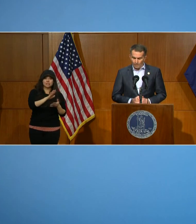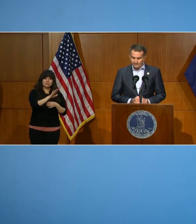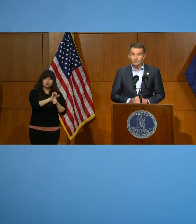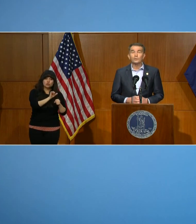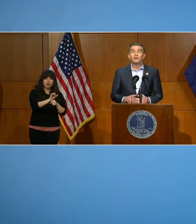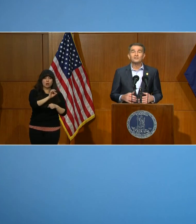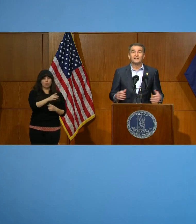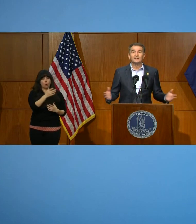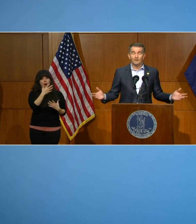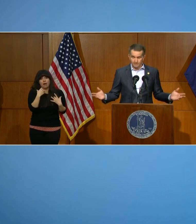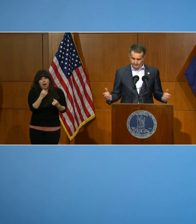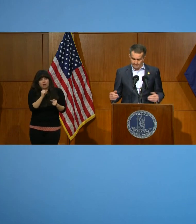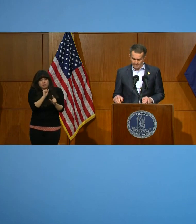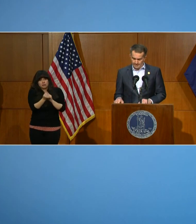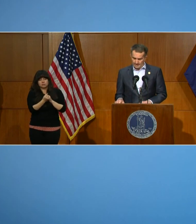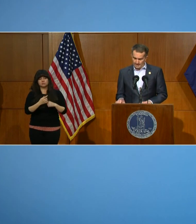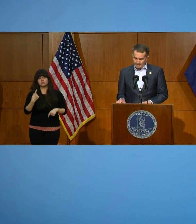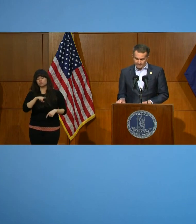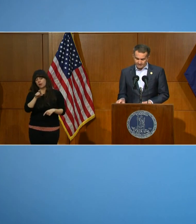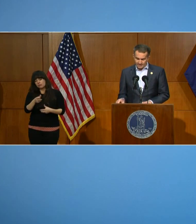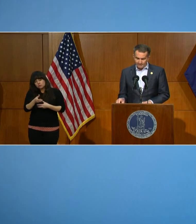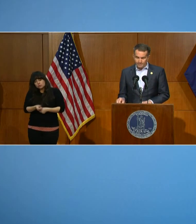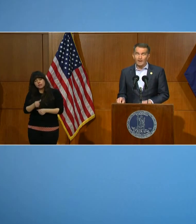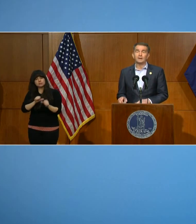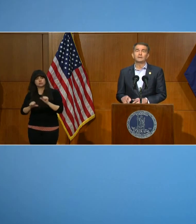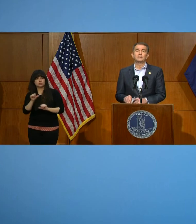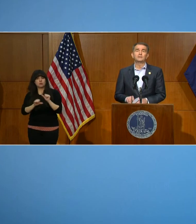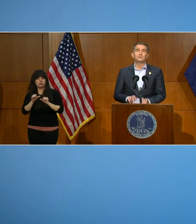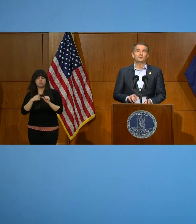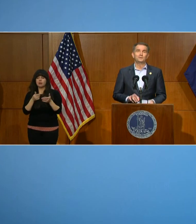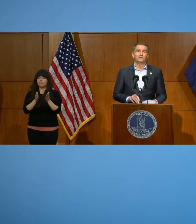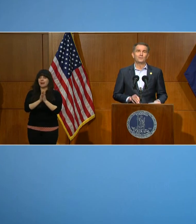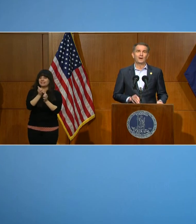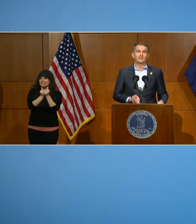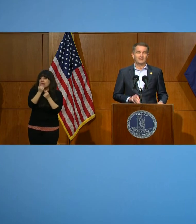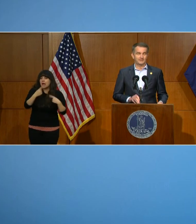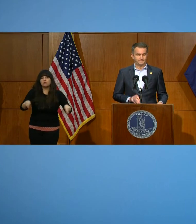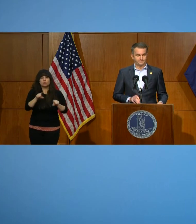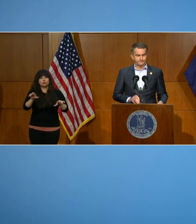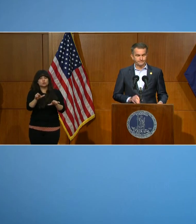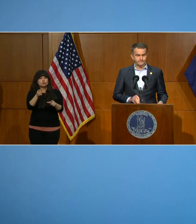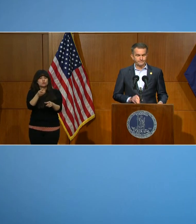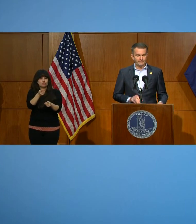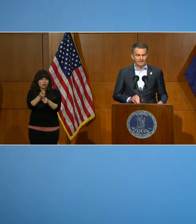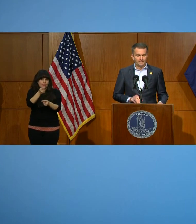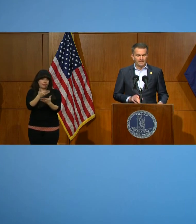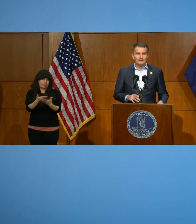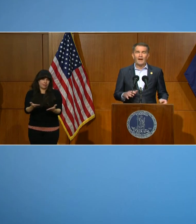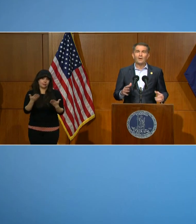HEALTH CONDITION ARE THE JOB THAT THEY DO IN VIRGINIA. WE'LL ALL HAVE TO TRUST EACH OTHER.